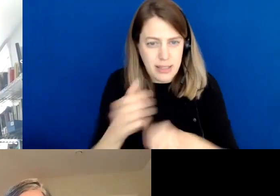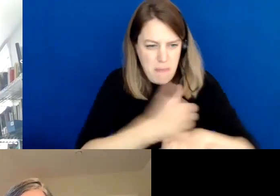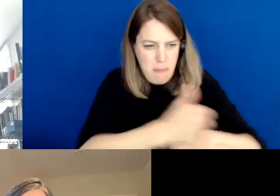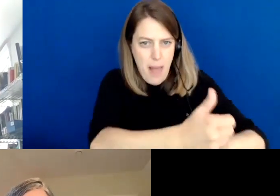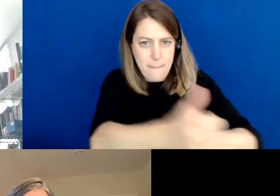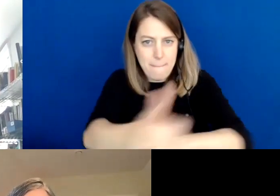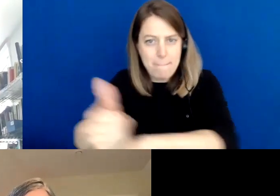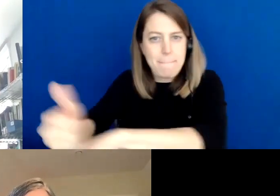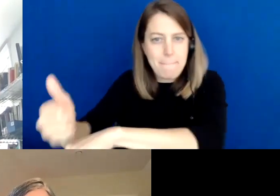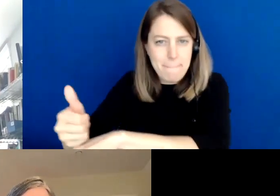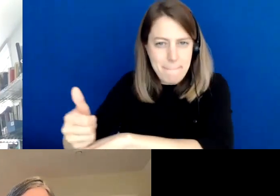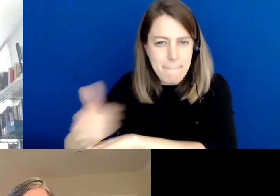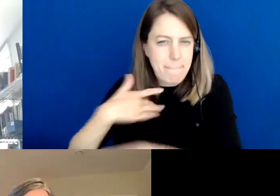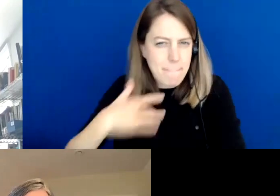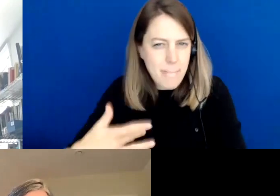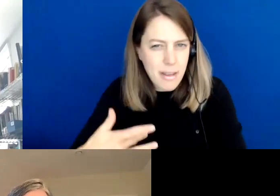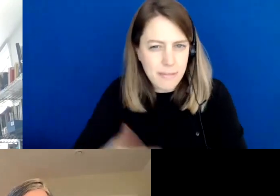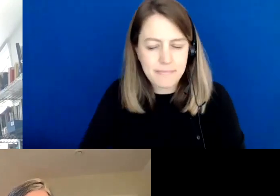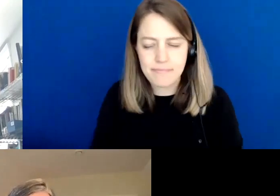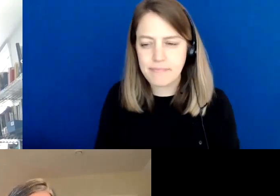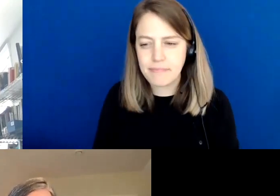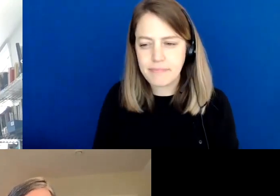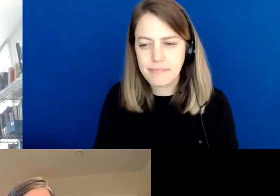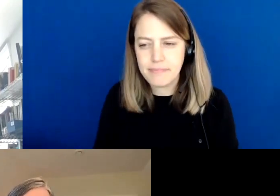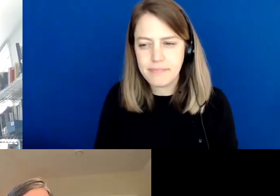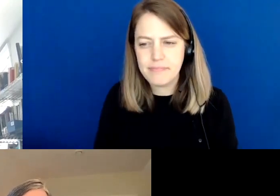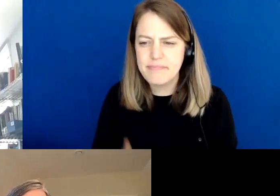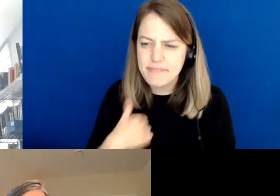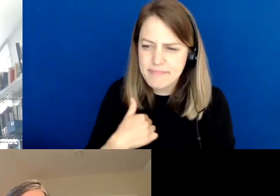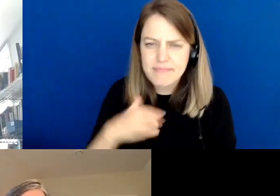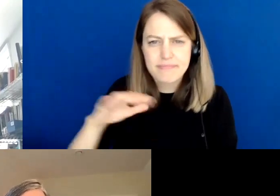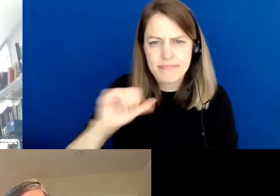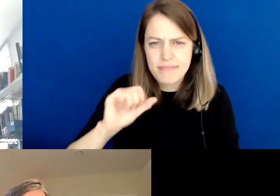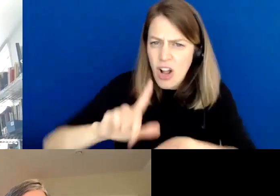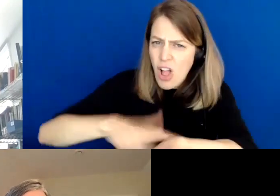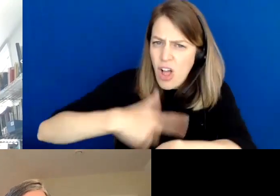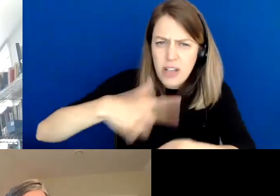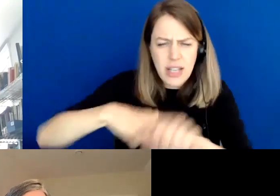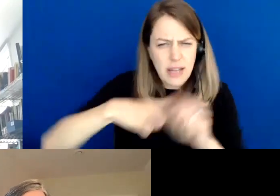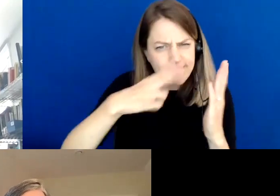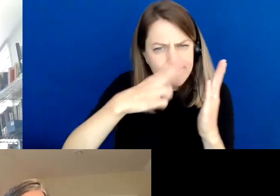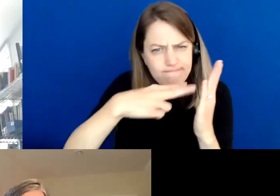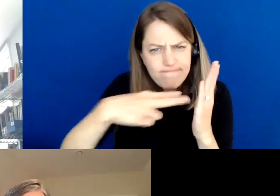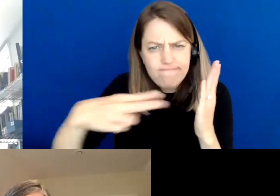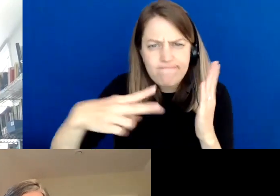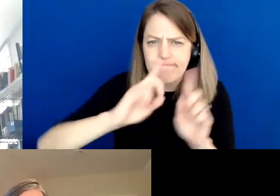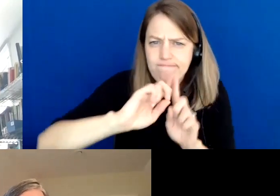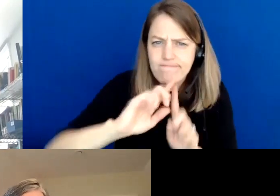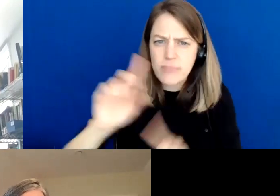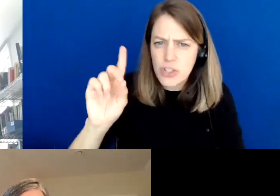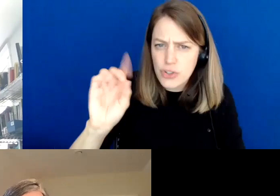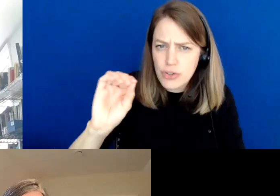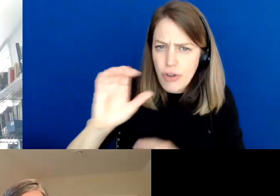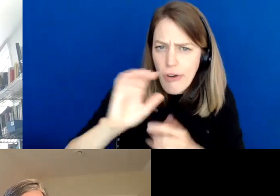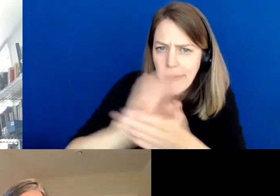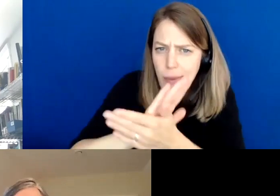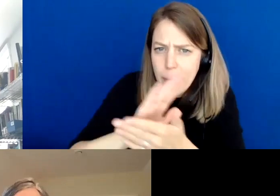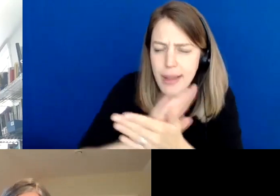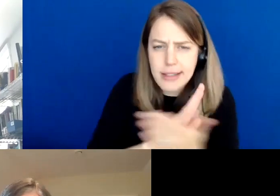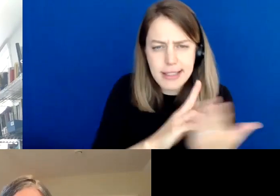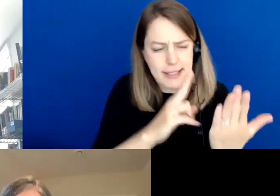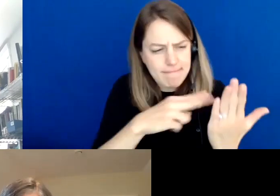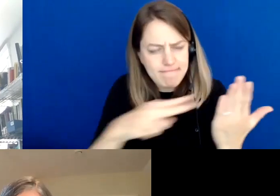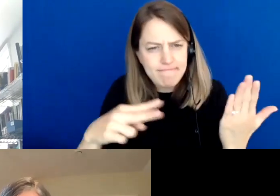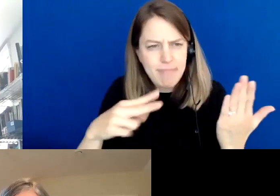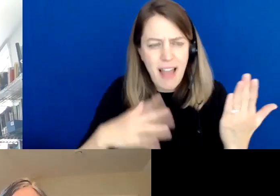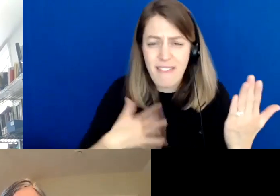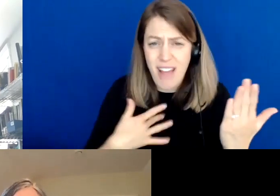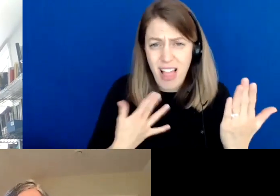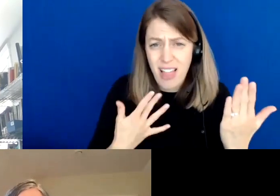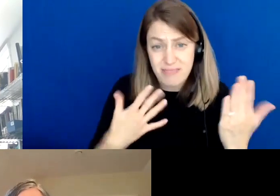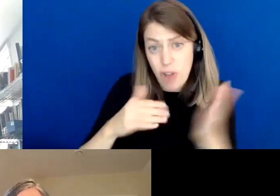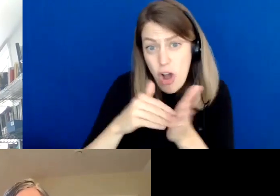As I spent a lot of time reading documents and getting saddened often, I would say,